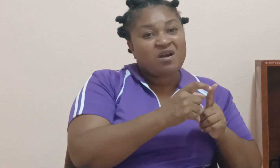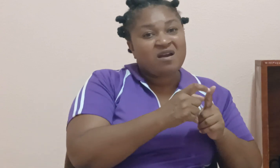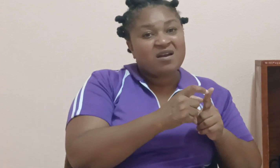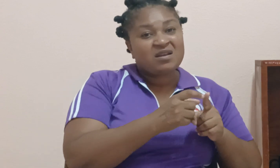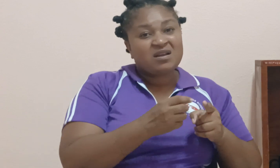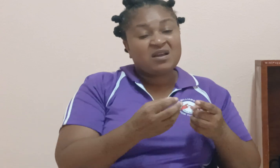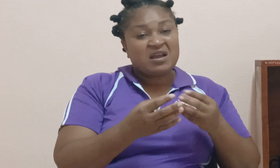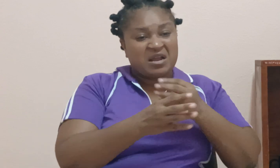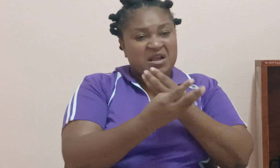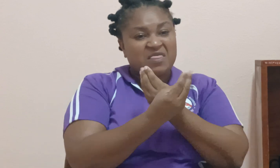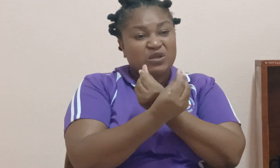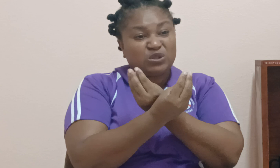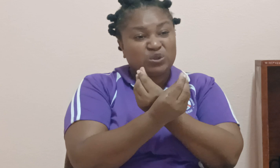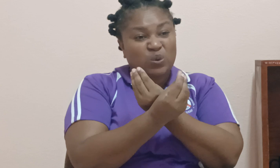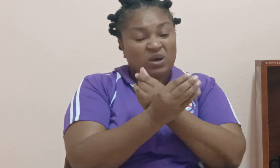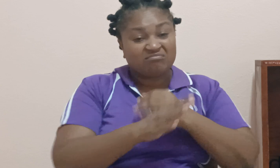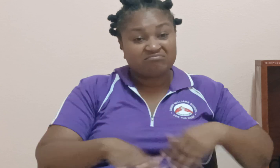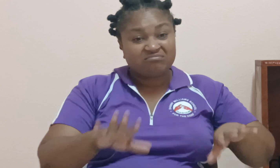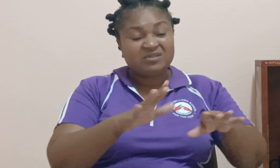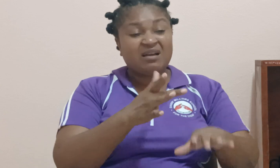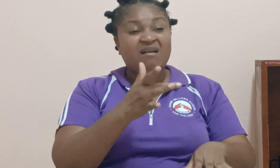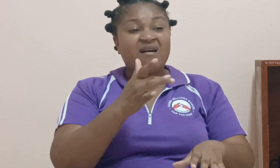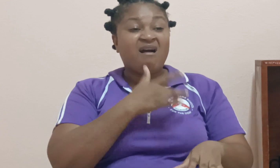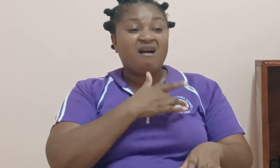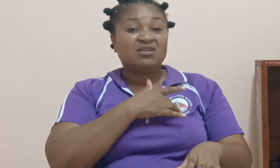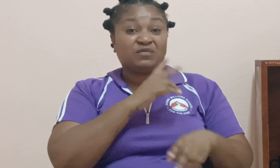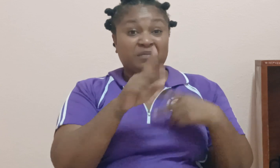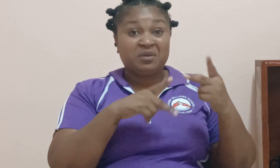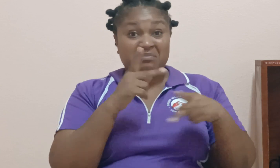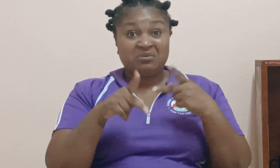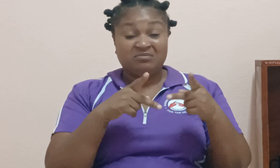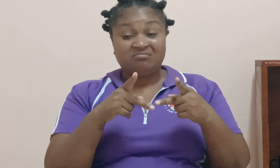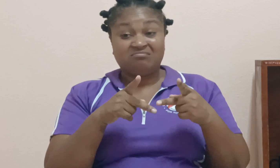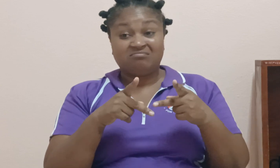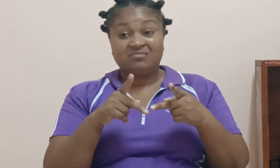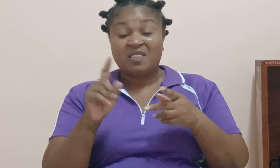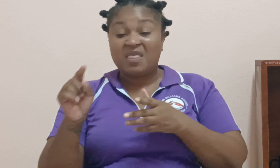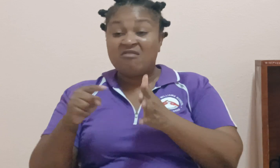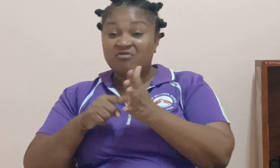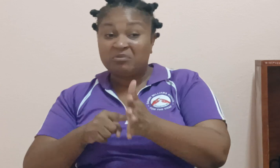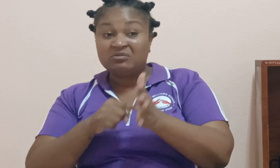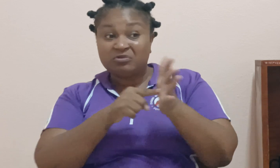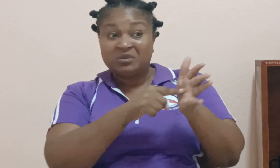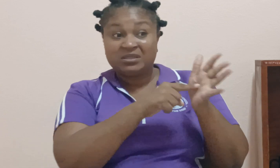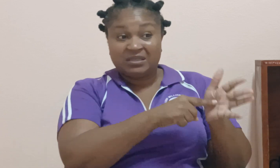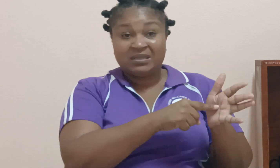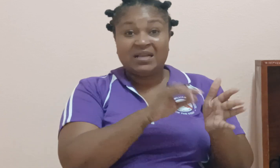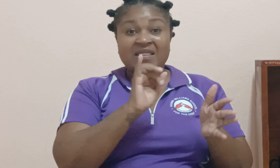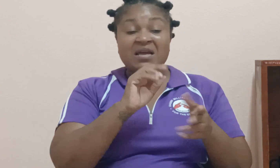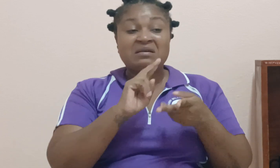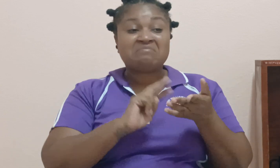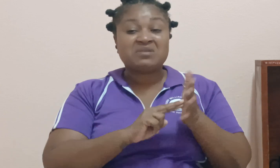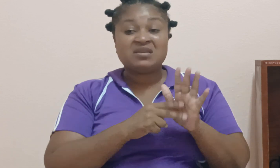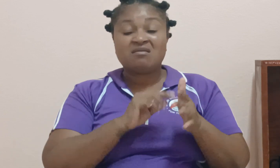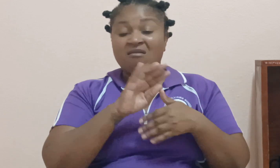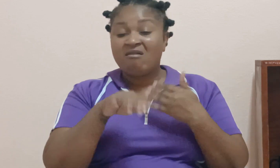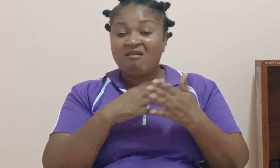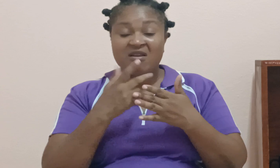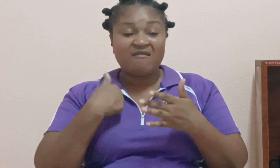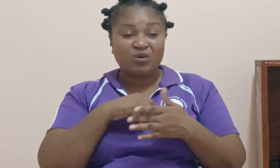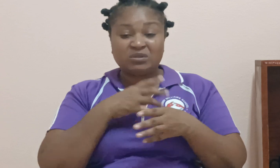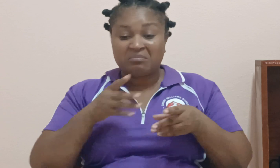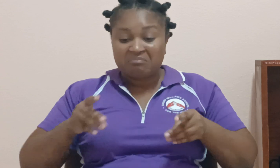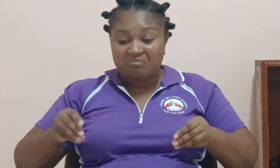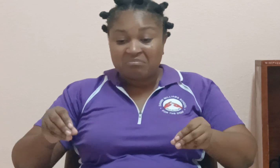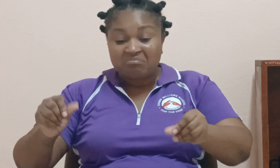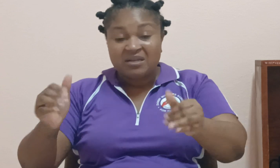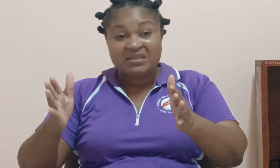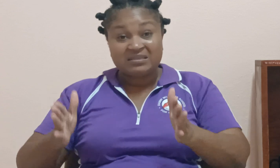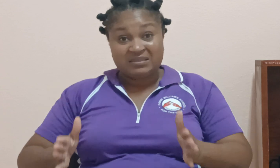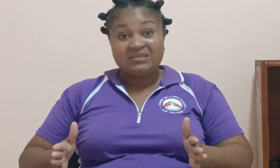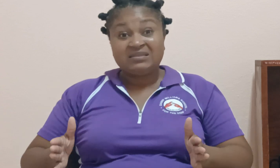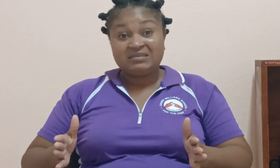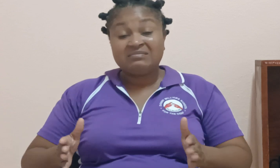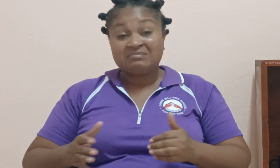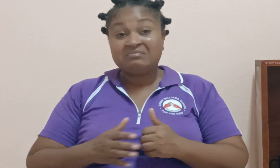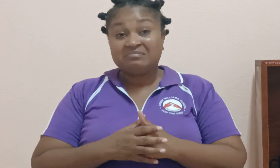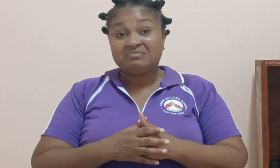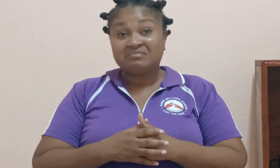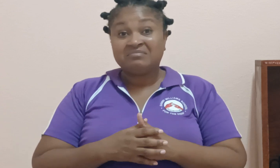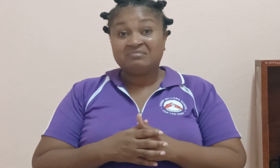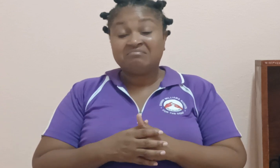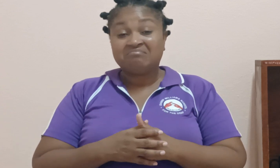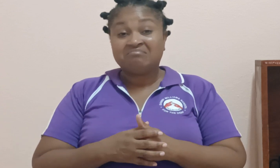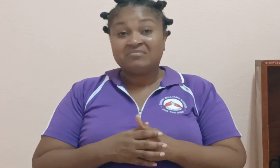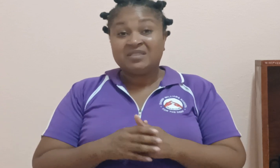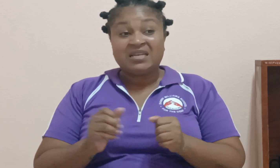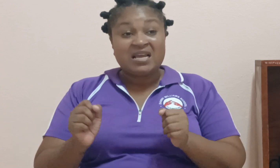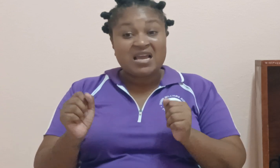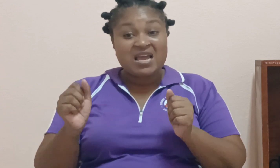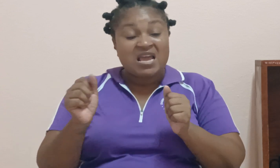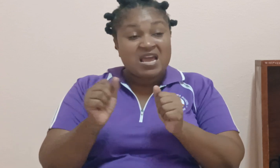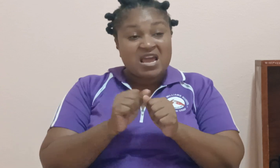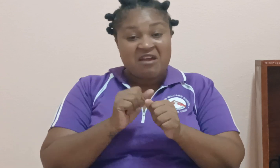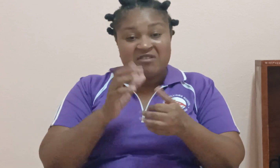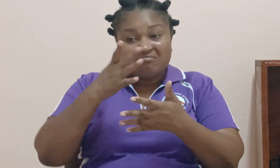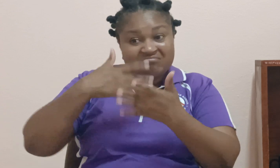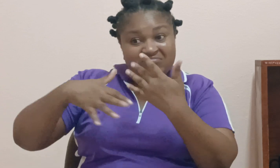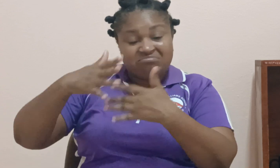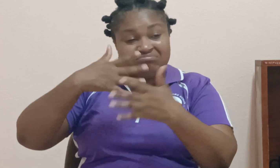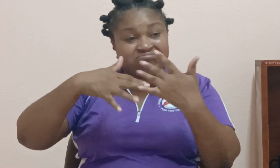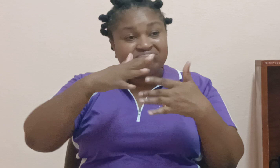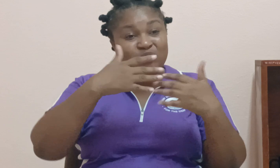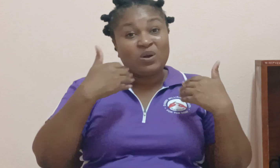hearts of people. So in essence we are all seed-planters. Every interaction we have,